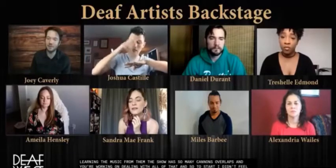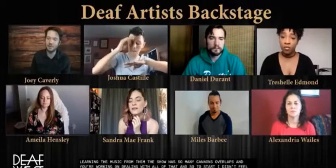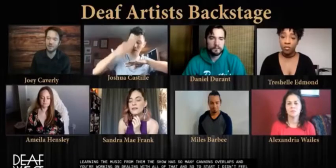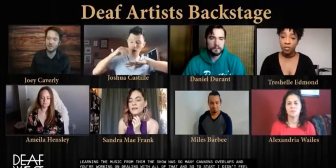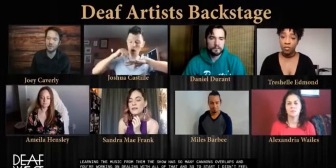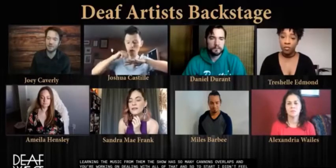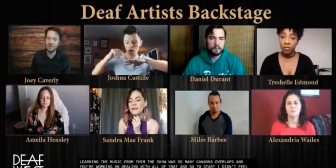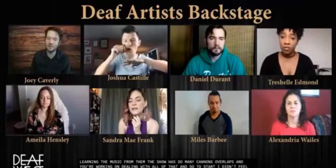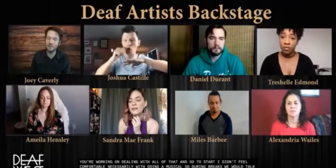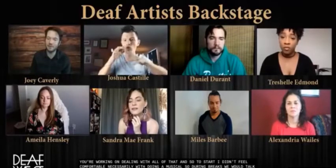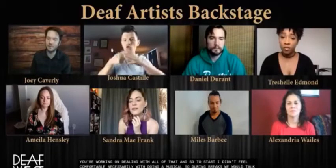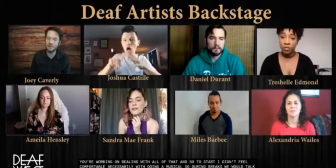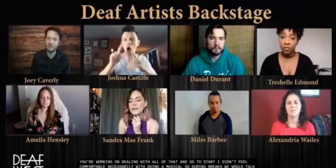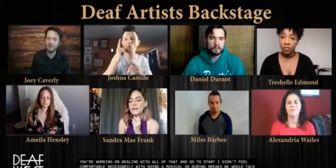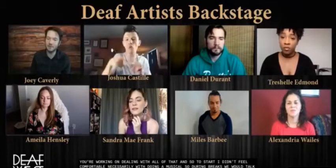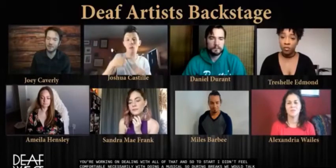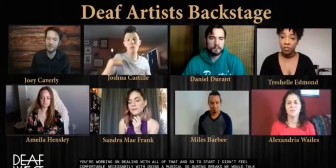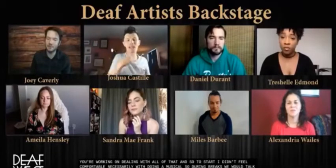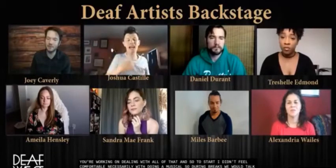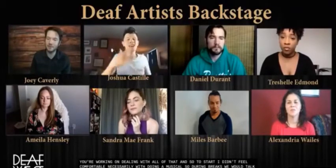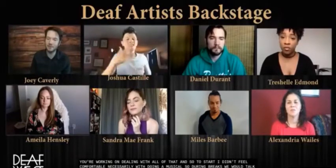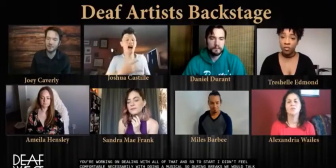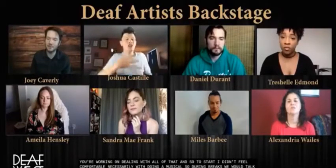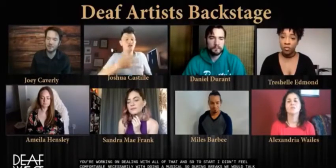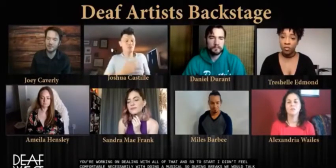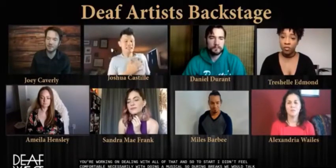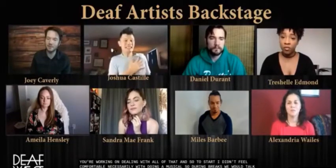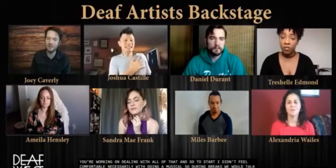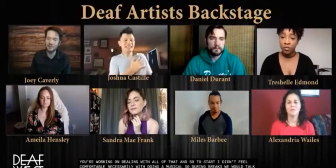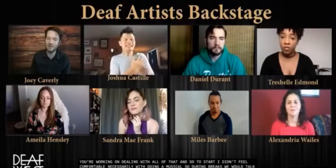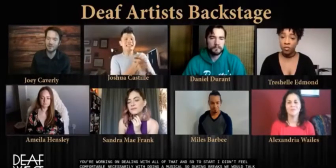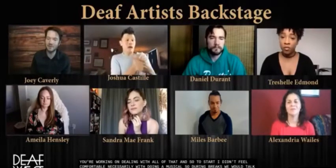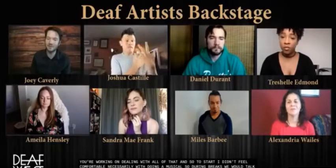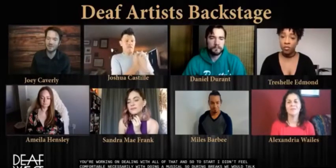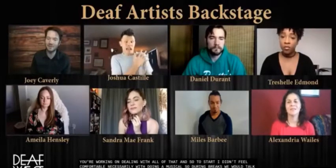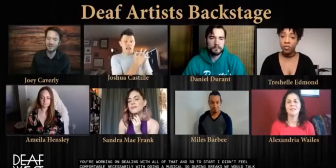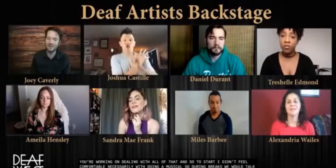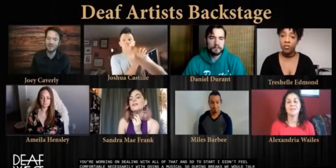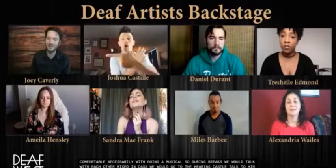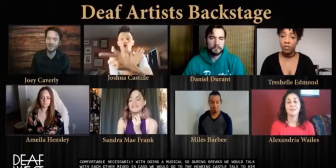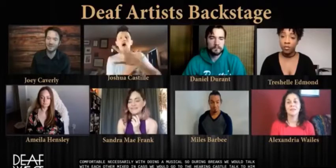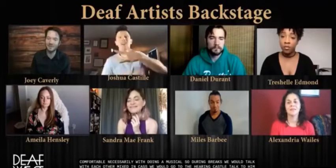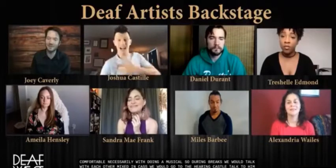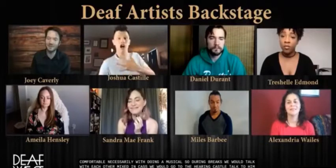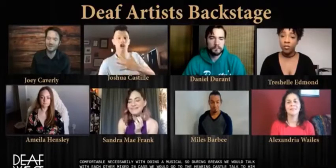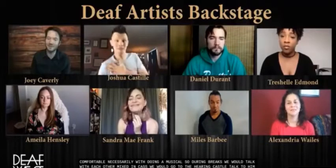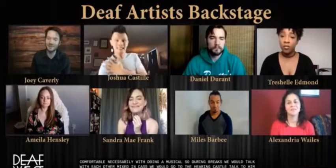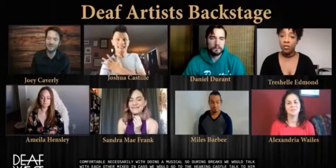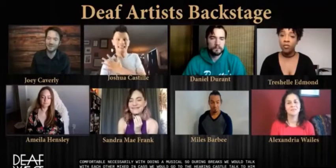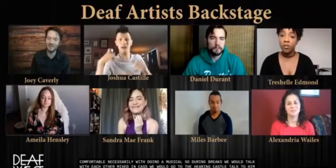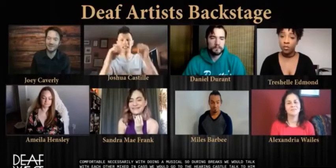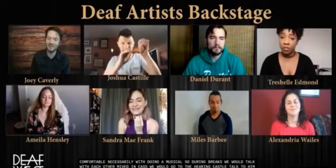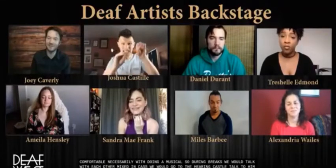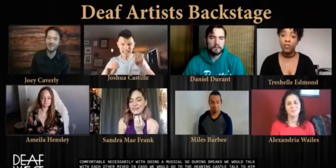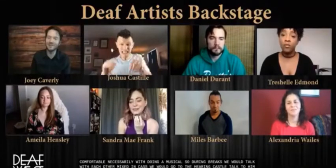And so, in the script where they were side by side when there were canons and overlaps would literally handwrite them over each other.